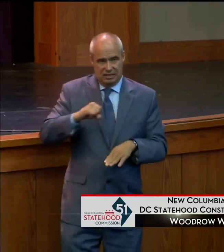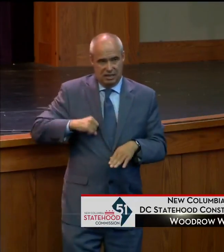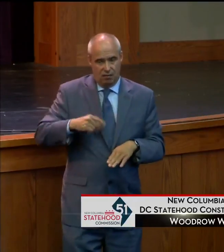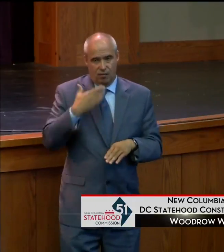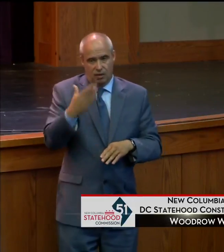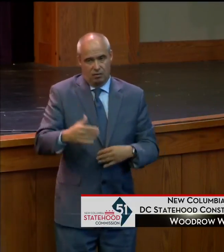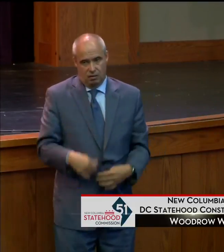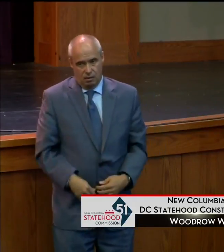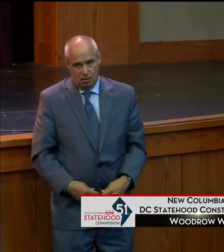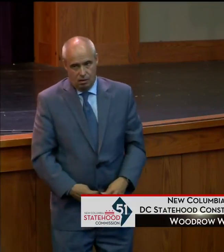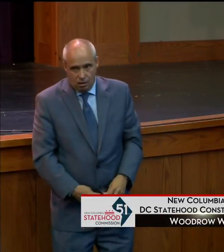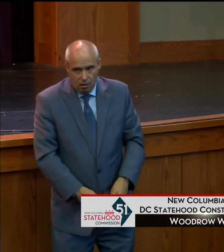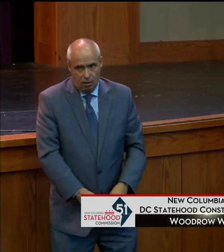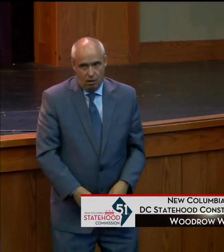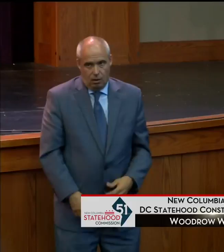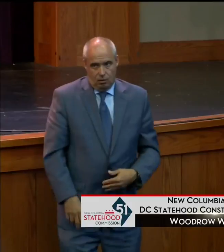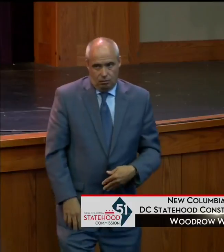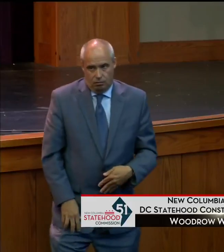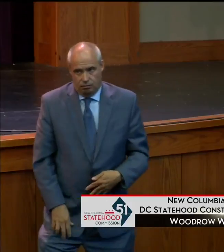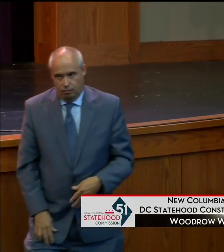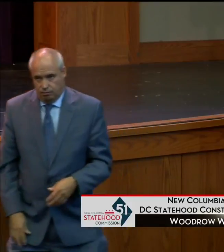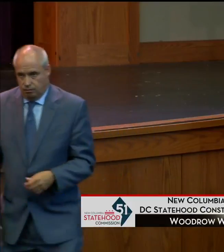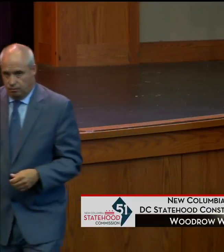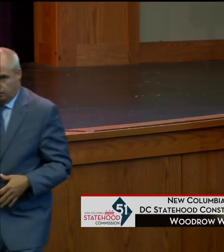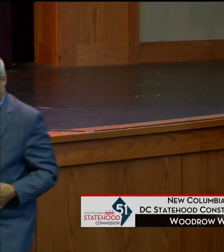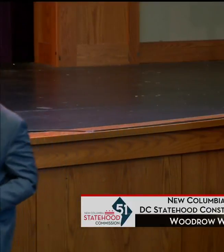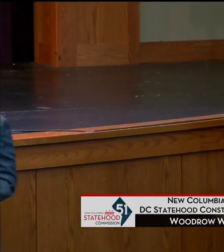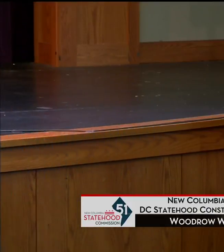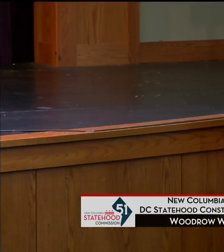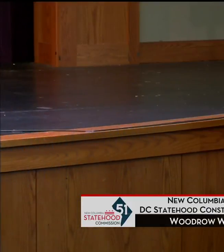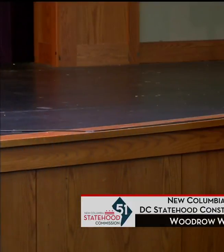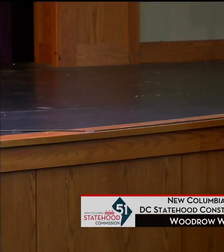THANK YOU VERY MUCH.